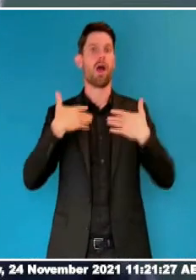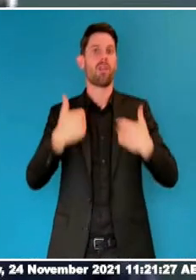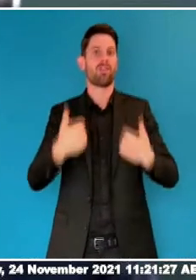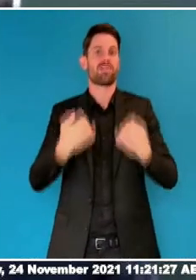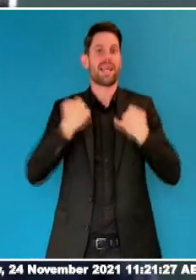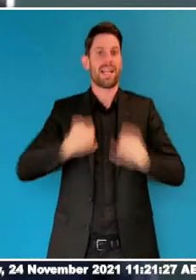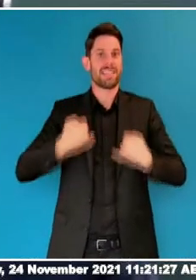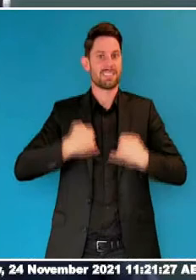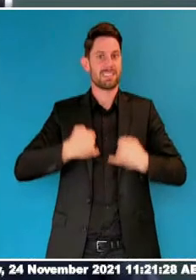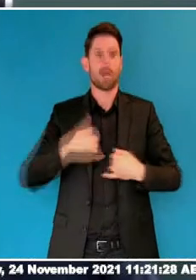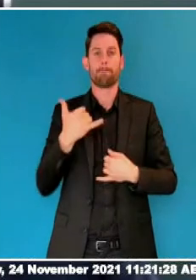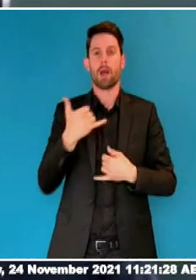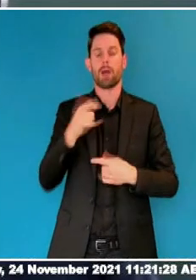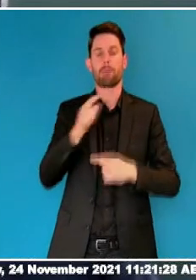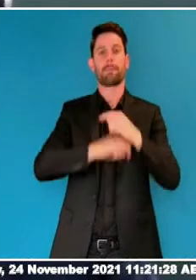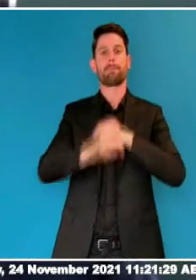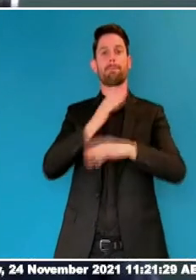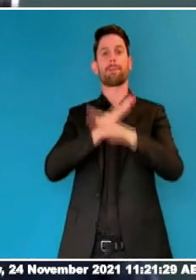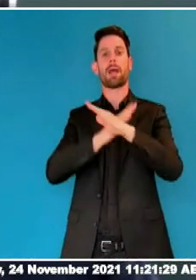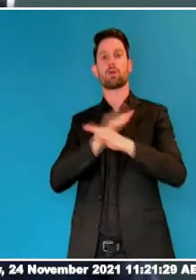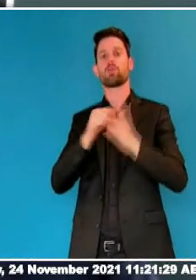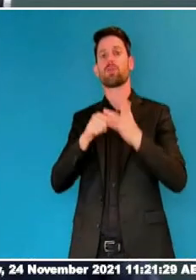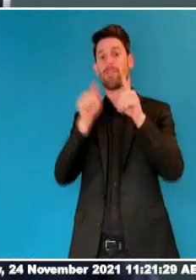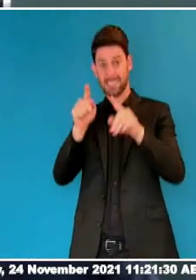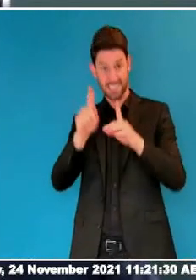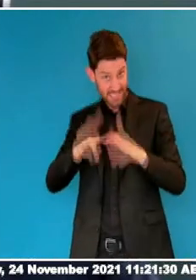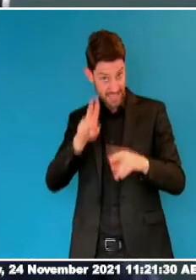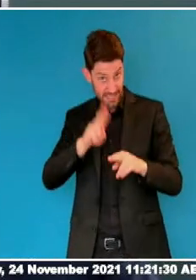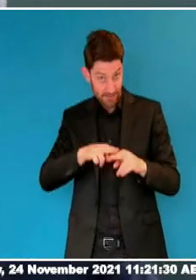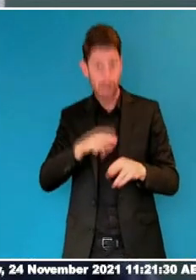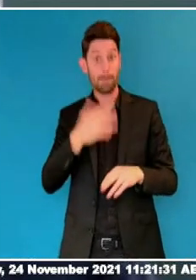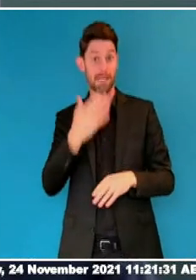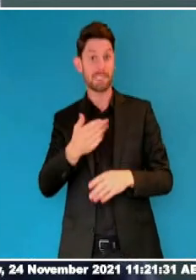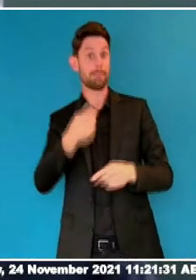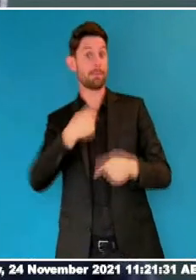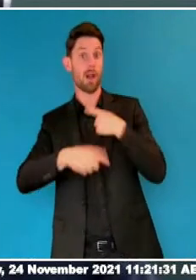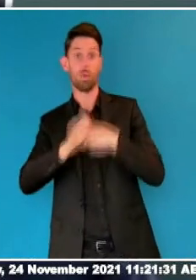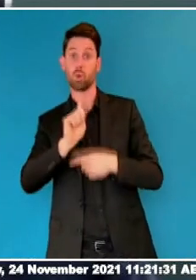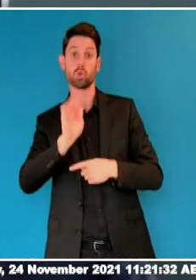If so, please explain the disability and what support may be required to assist you in